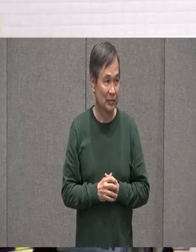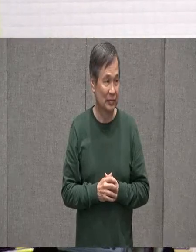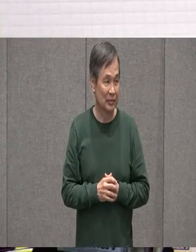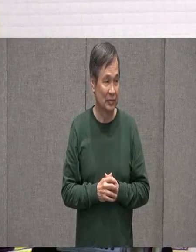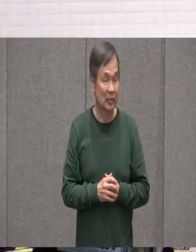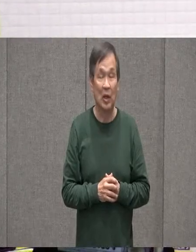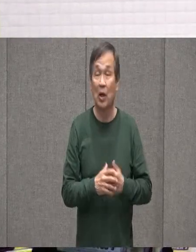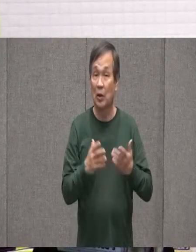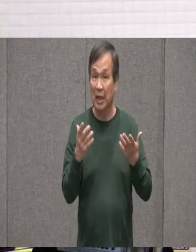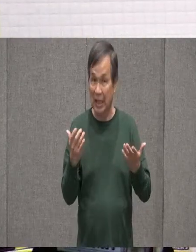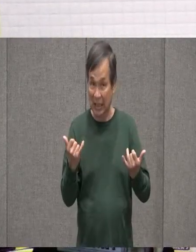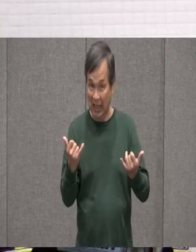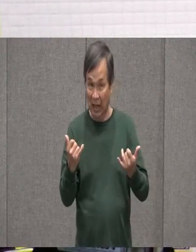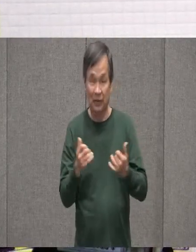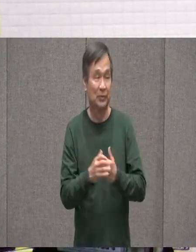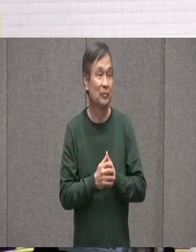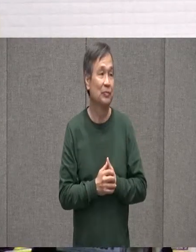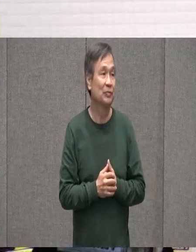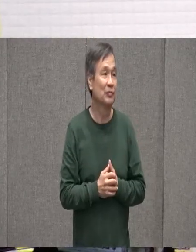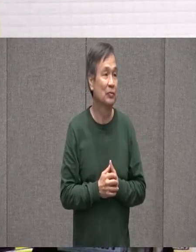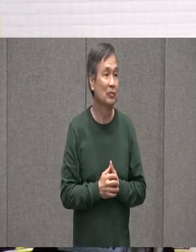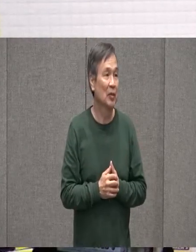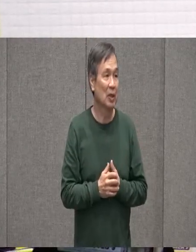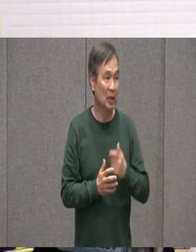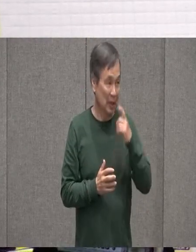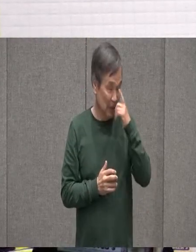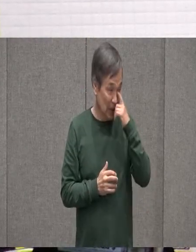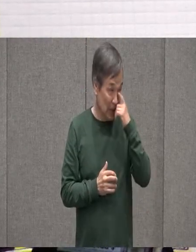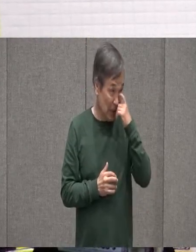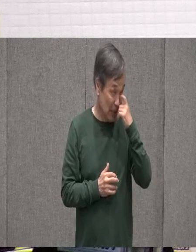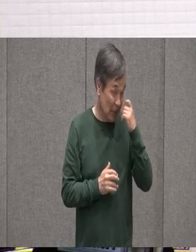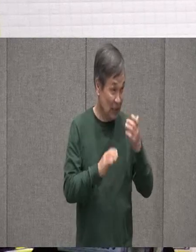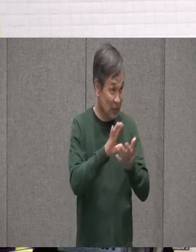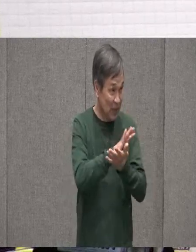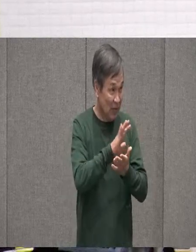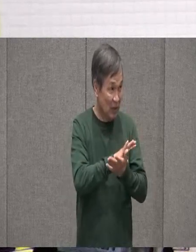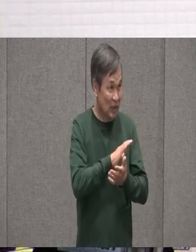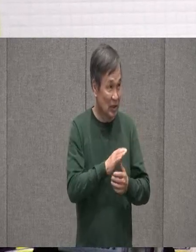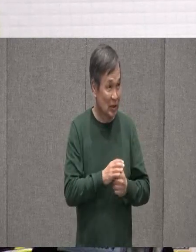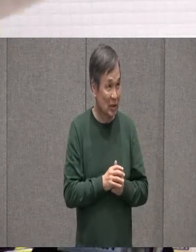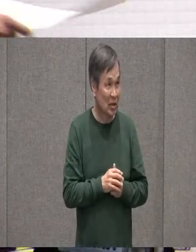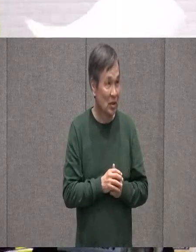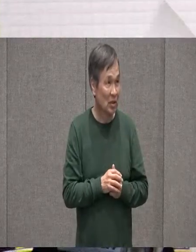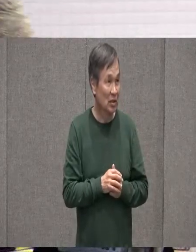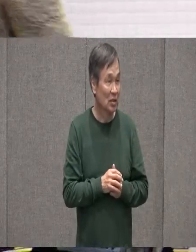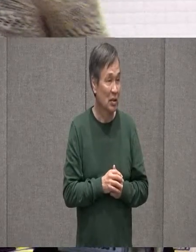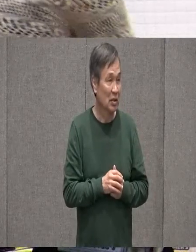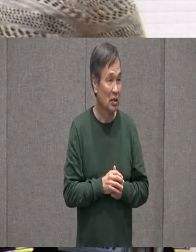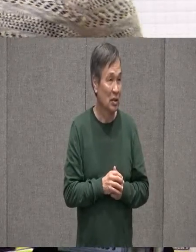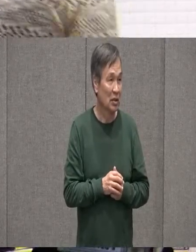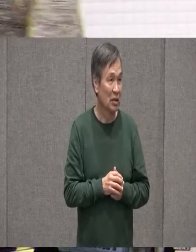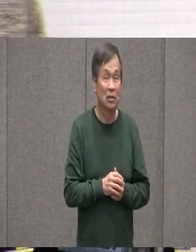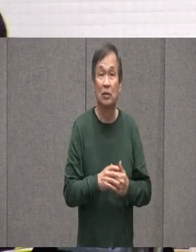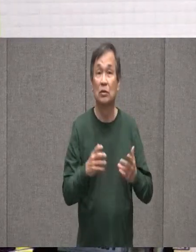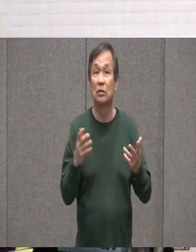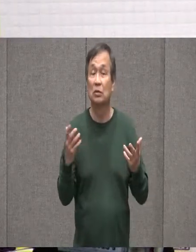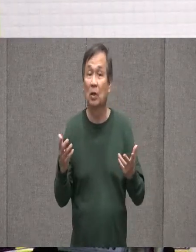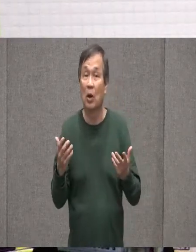Oh, and then I'm gonna need a piece of paper. That's what I forgot, a piece of paper. [Ms Potter] I have some extra paper for you. Great, so, and again,